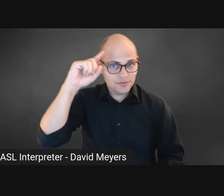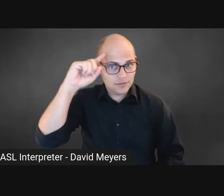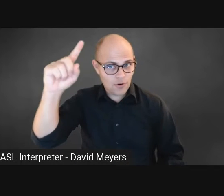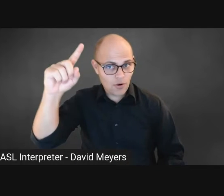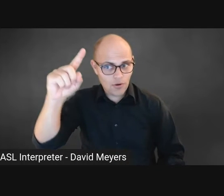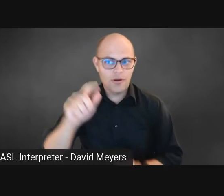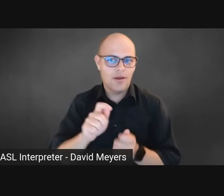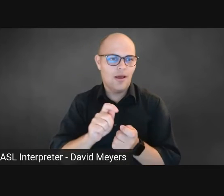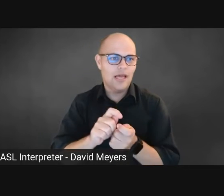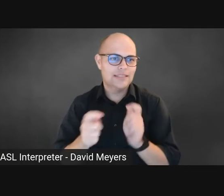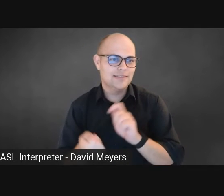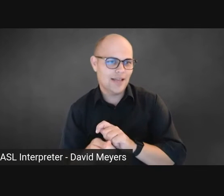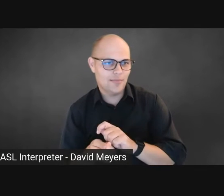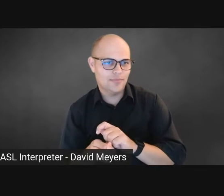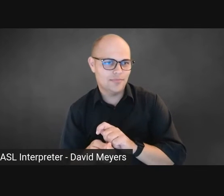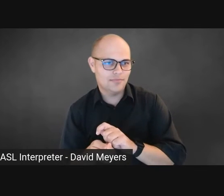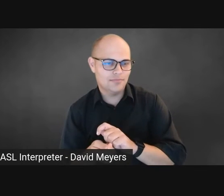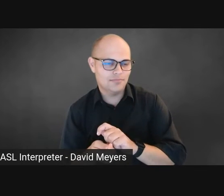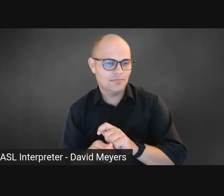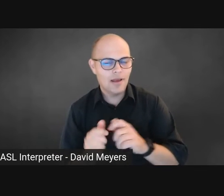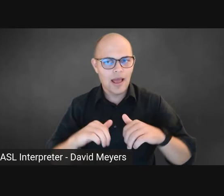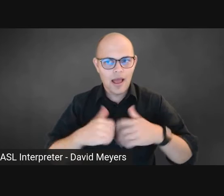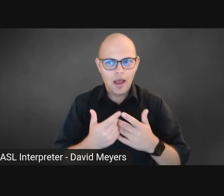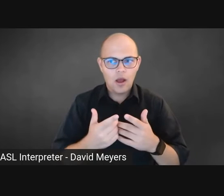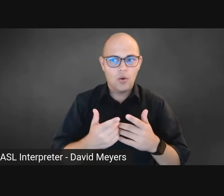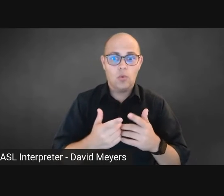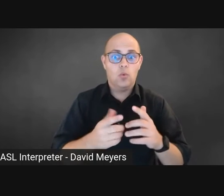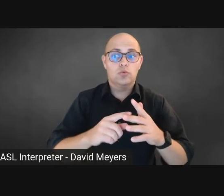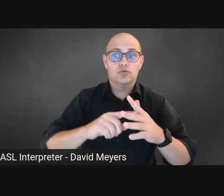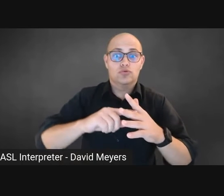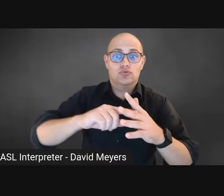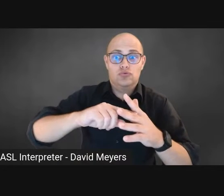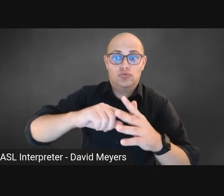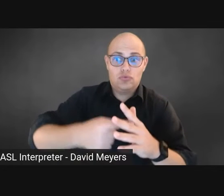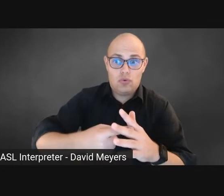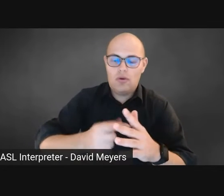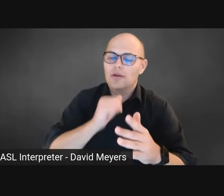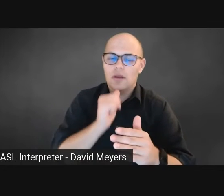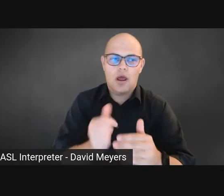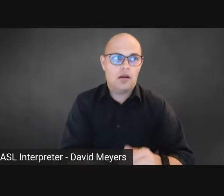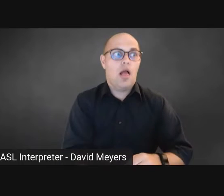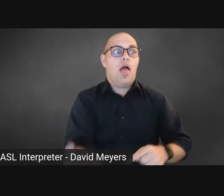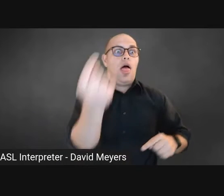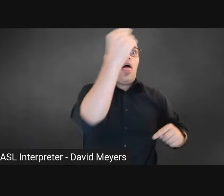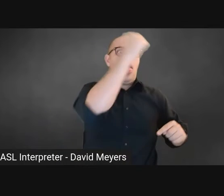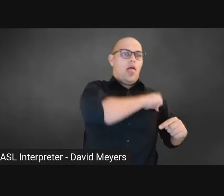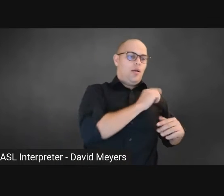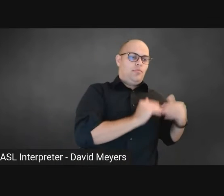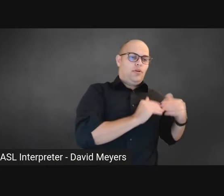meeting WCAG 2 without rebuilding from scratch with Mike Ziemak from Cut2Code.